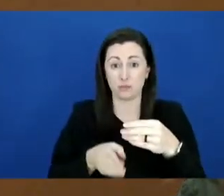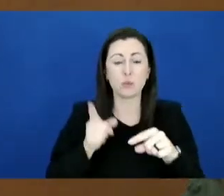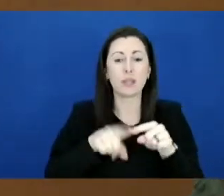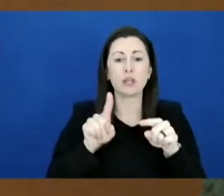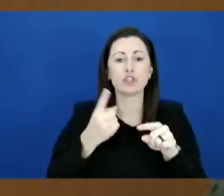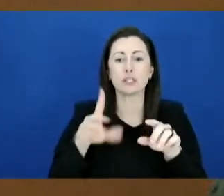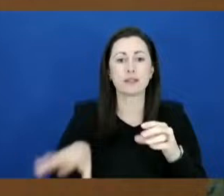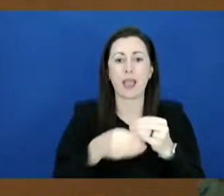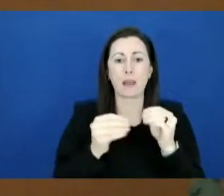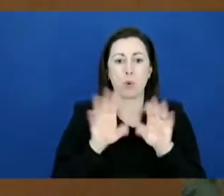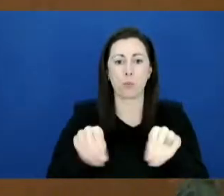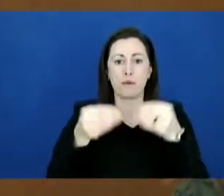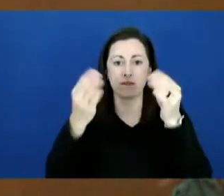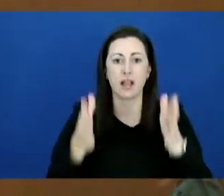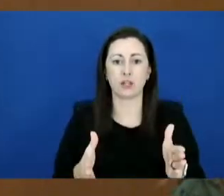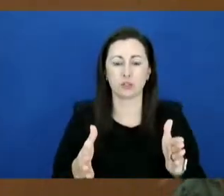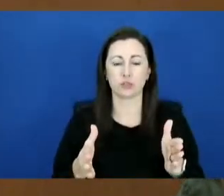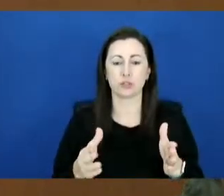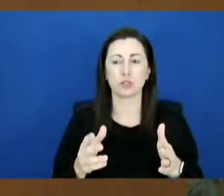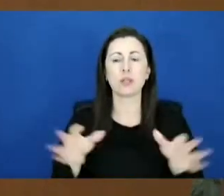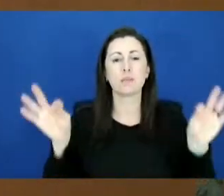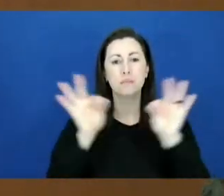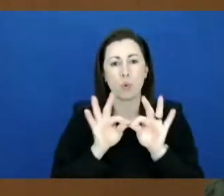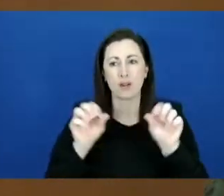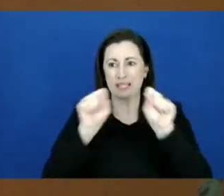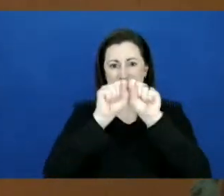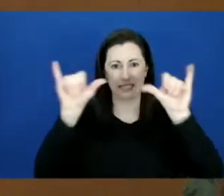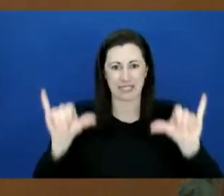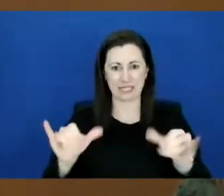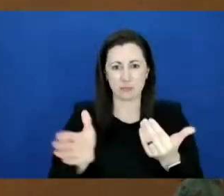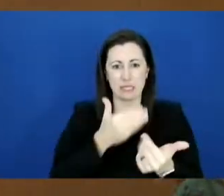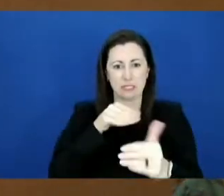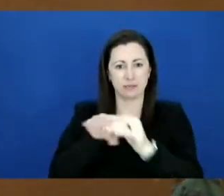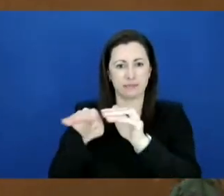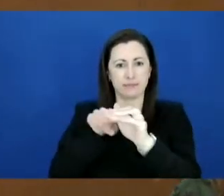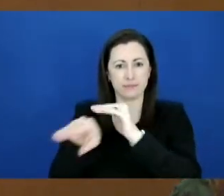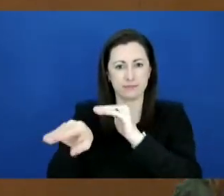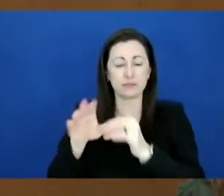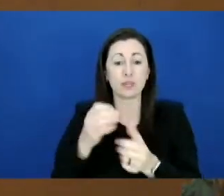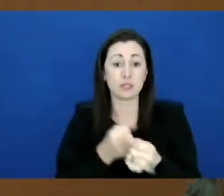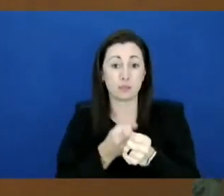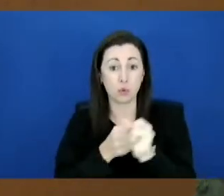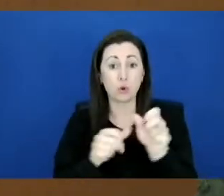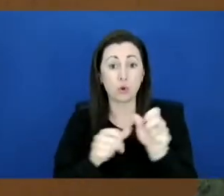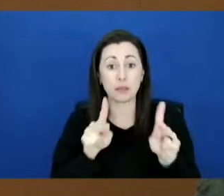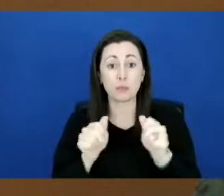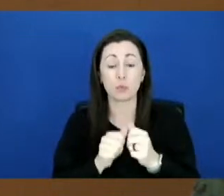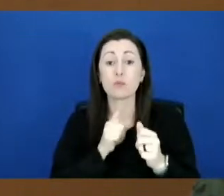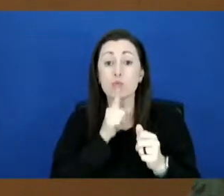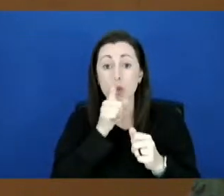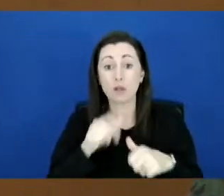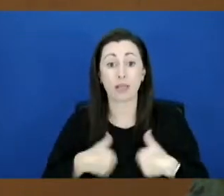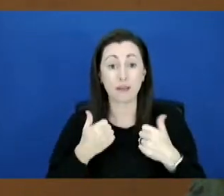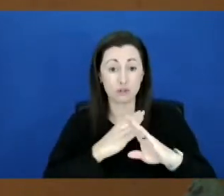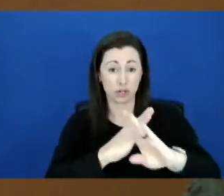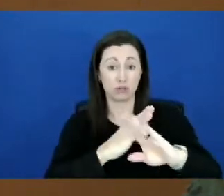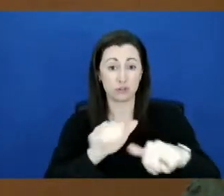MENTAL HEALTH OUTCOMES IN OUR COMMUNITIES, WE CAN'T ADD MORE